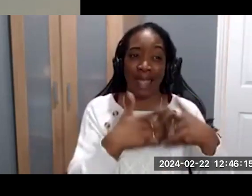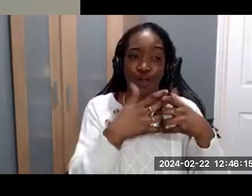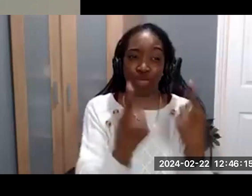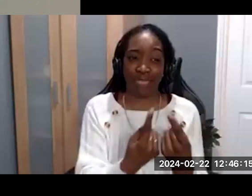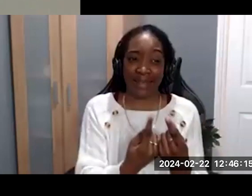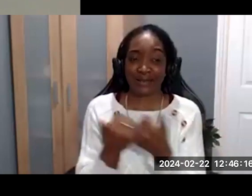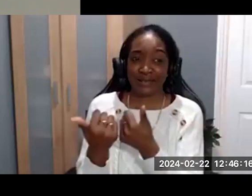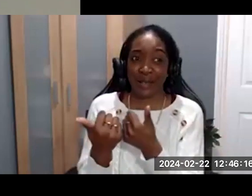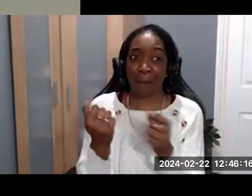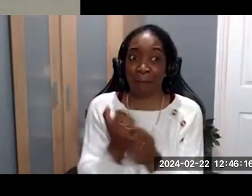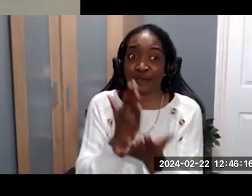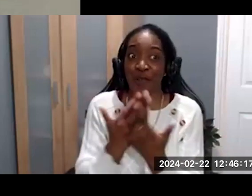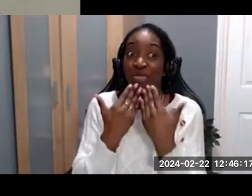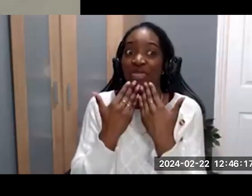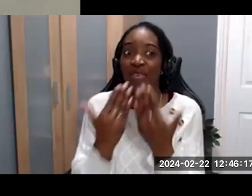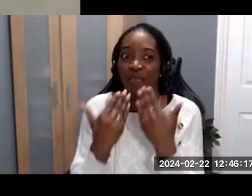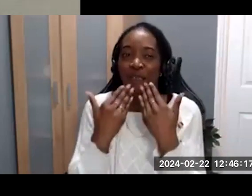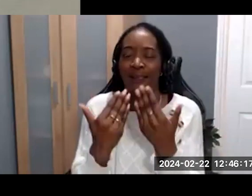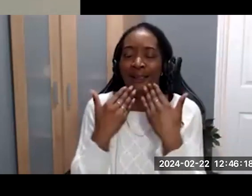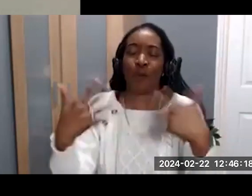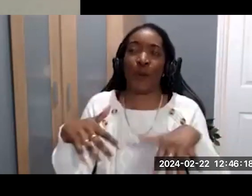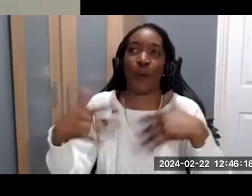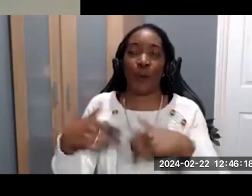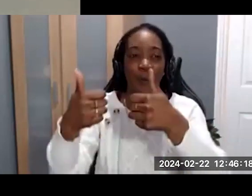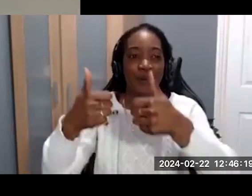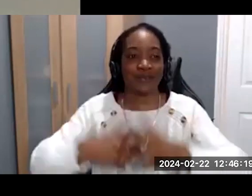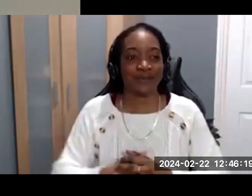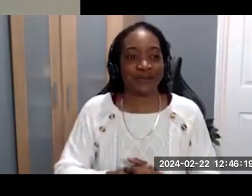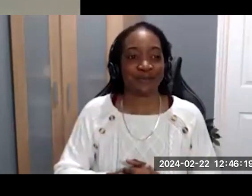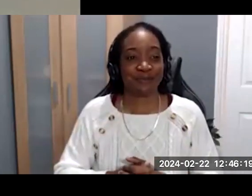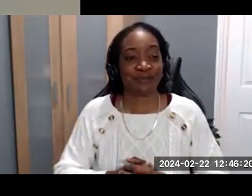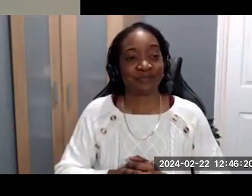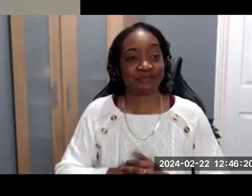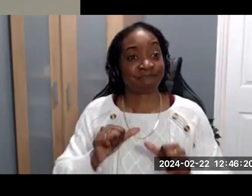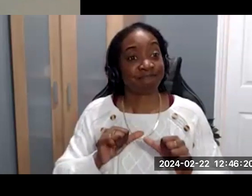must make sure to thank her too for doing that for us um and then for popping that link into